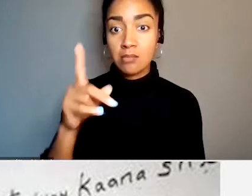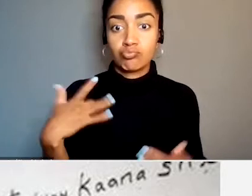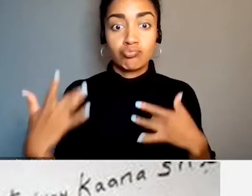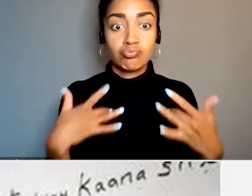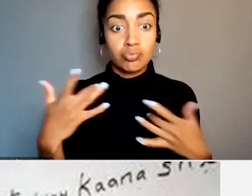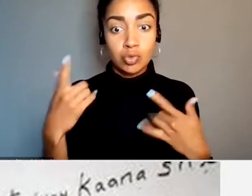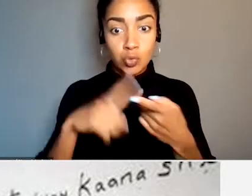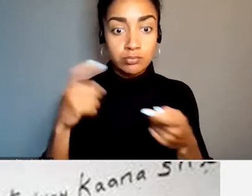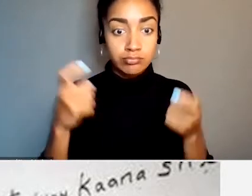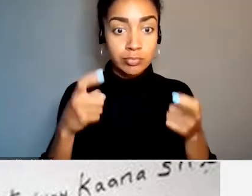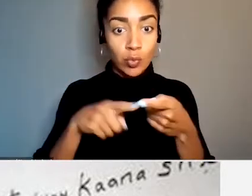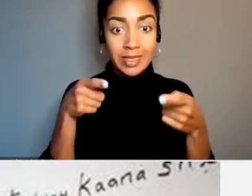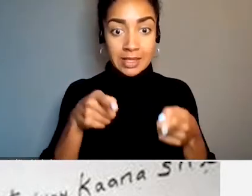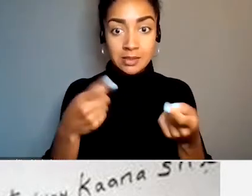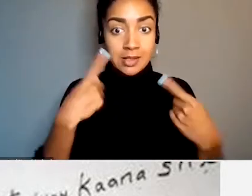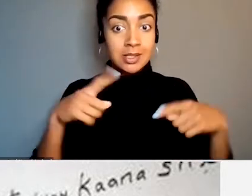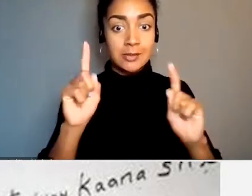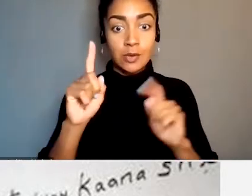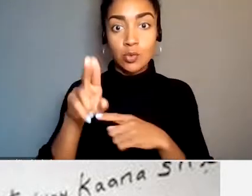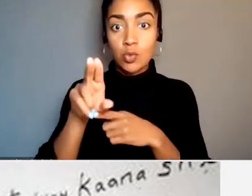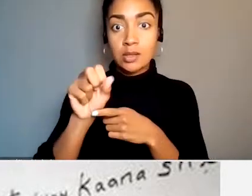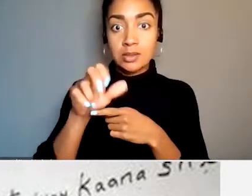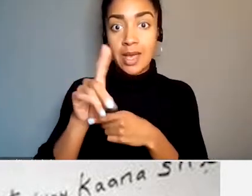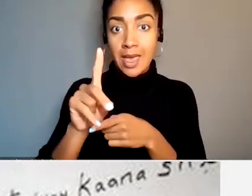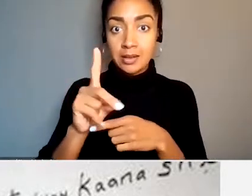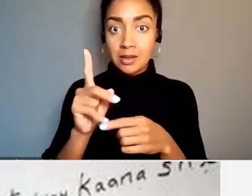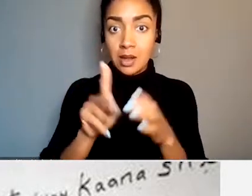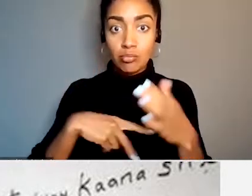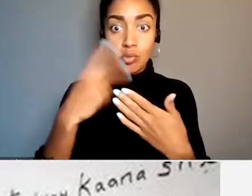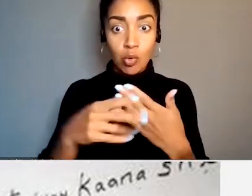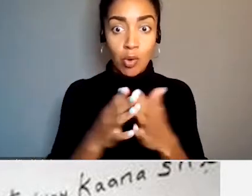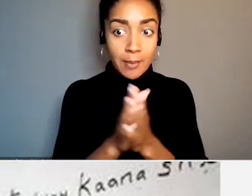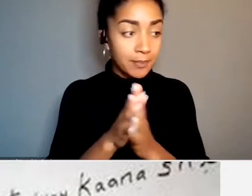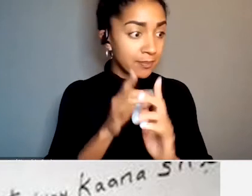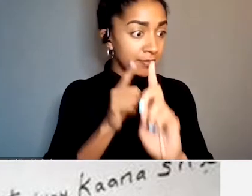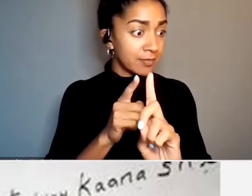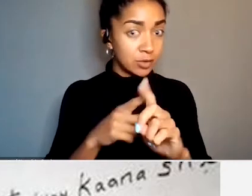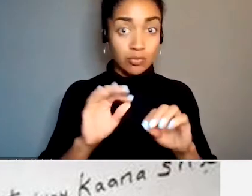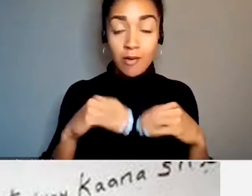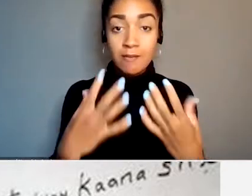initiative, in order to provide more young Somali women with the foundational education, they lack